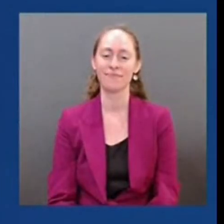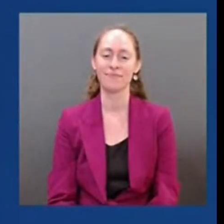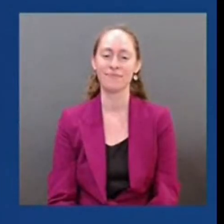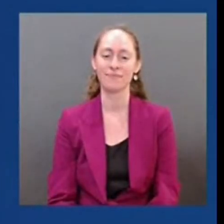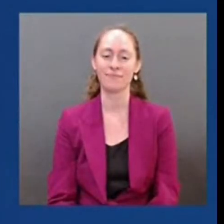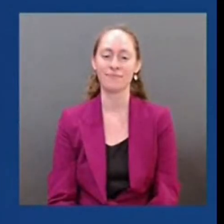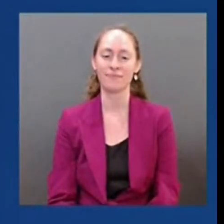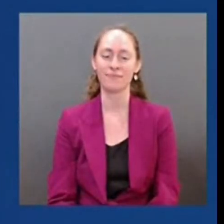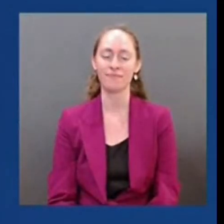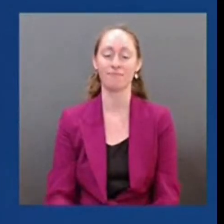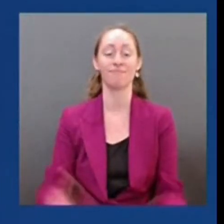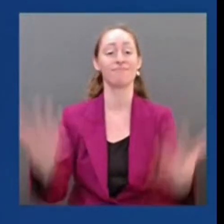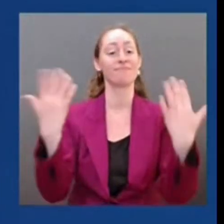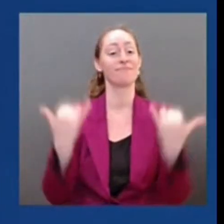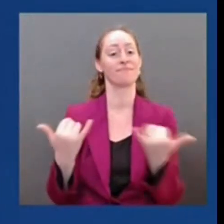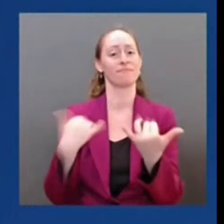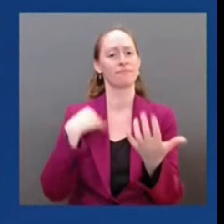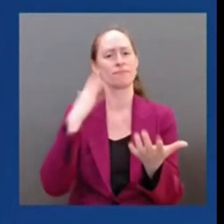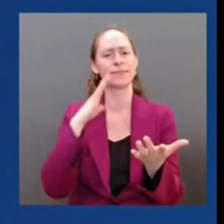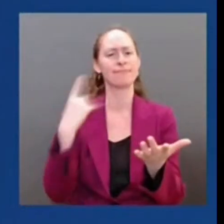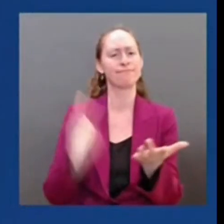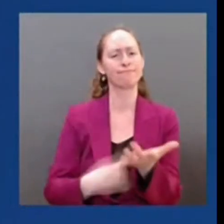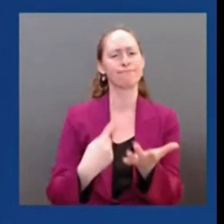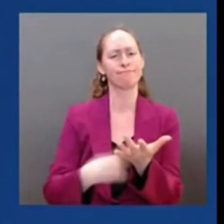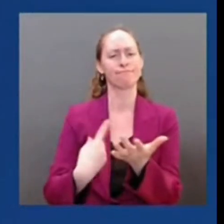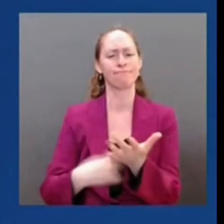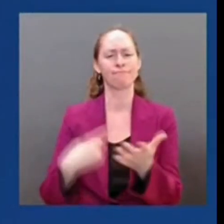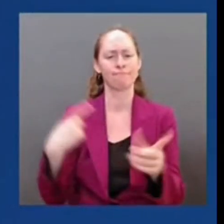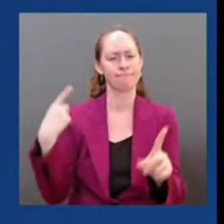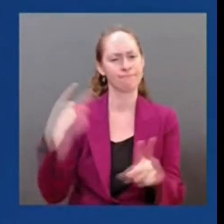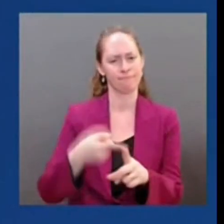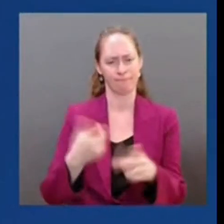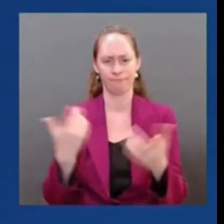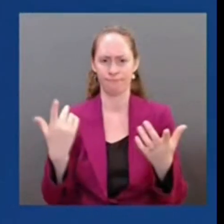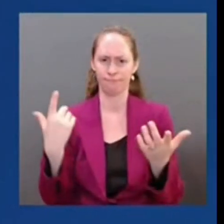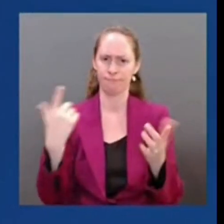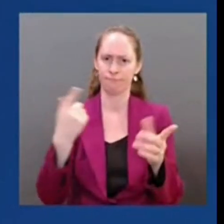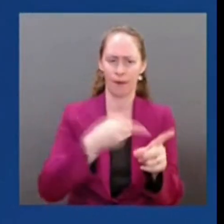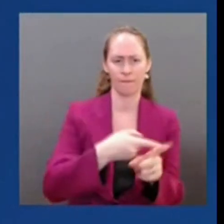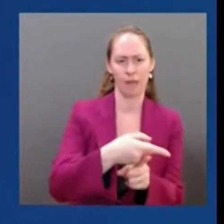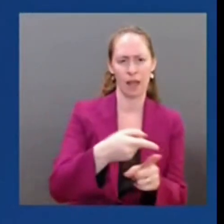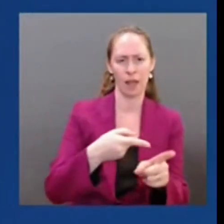LIKE TO DO OVER THE NEXT FEW MINUTES IS DIG A LITTLE BIT